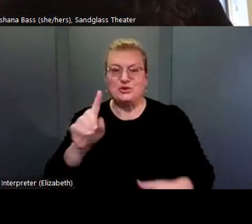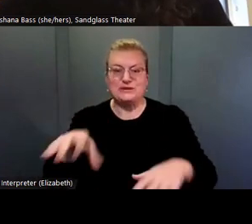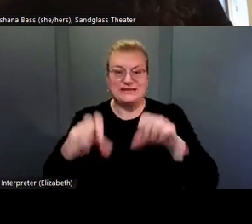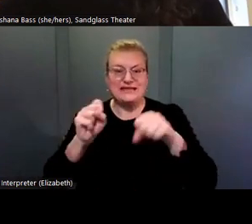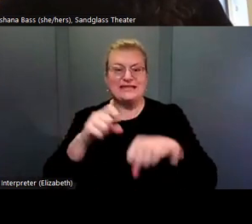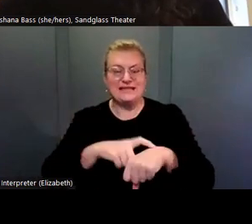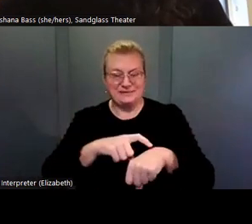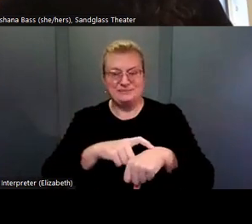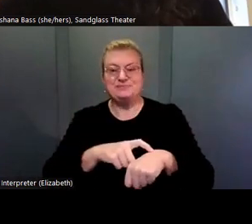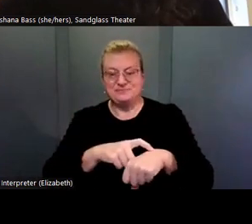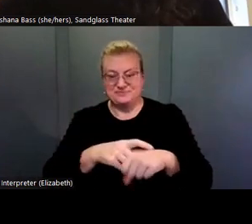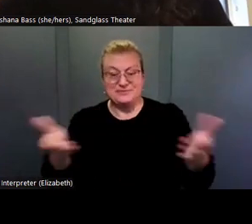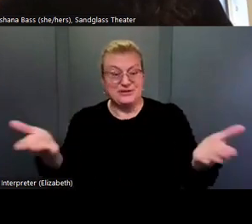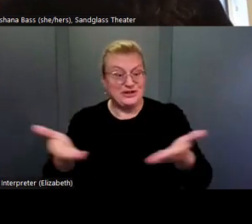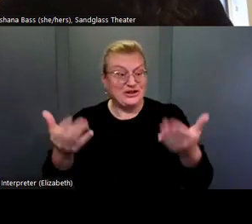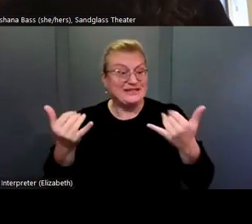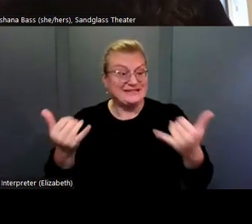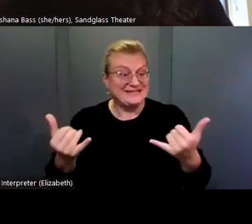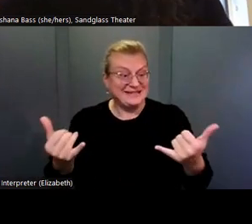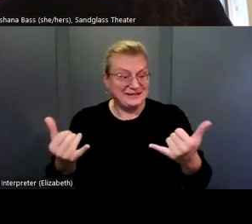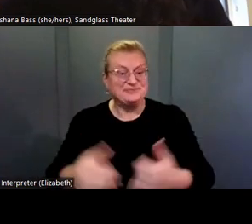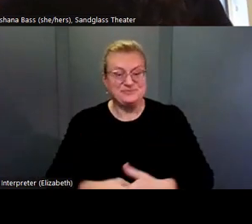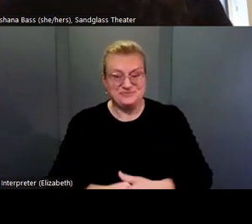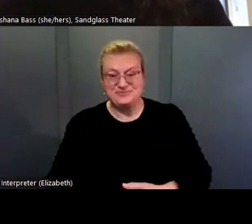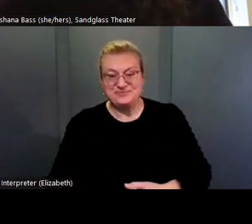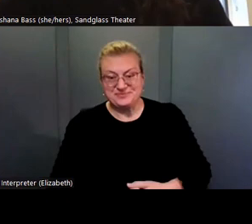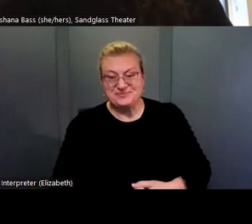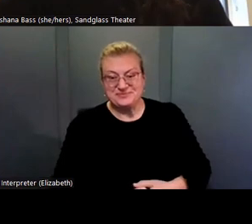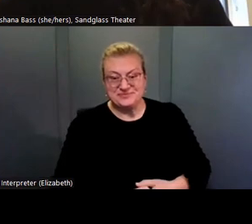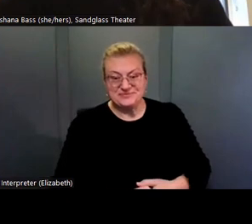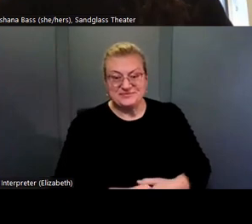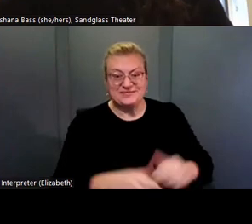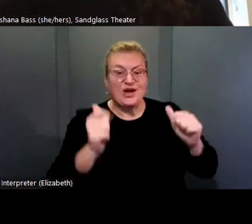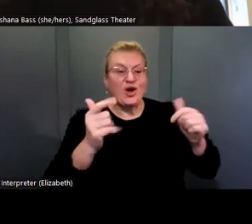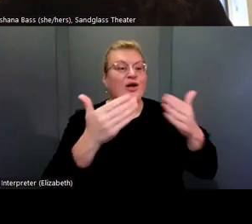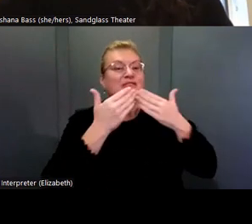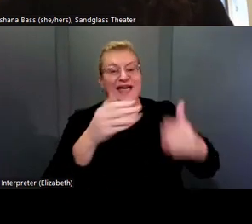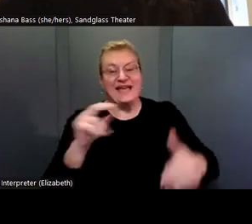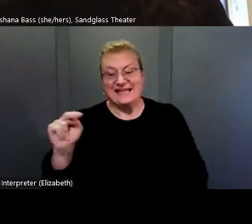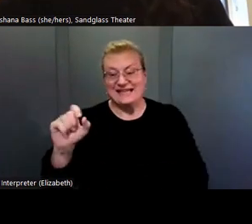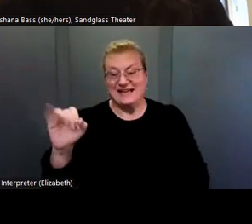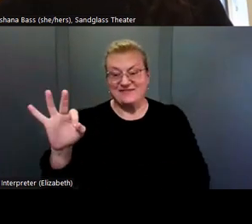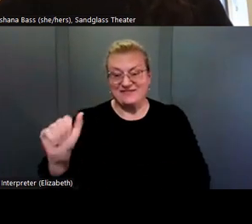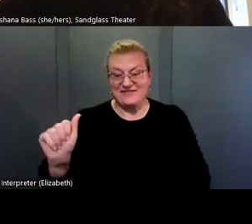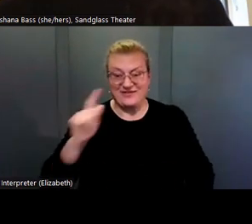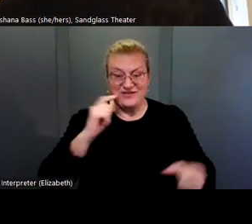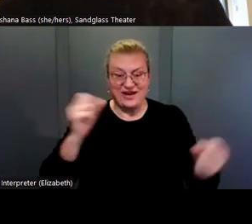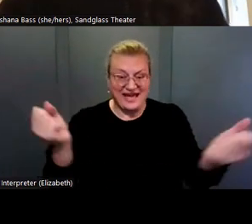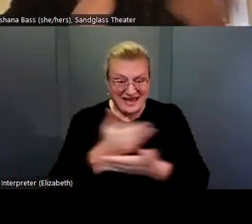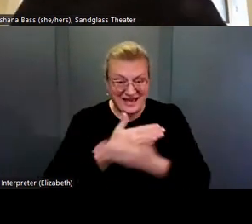to be with us today. I think we all need to thank NEFA for everything NEFA does.